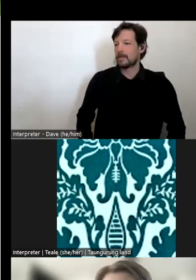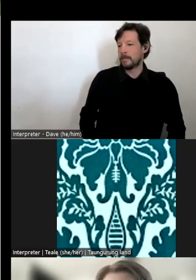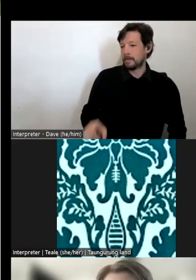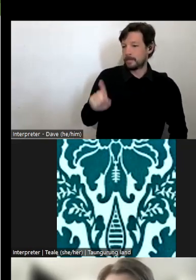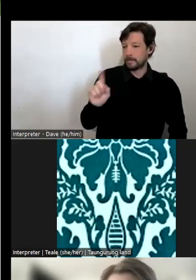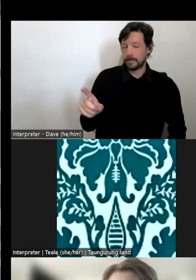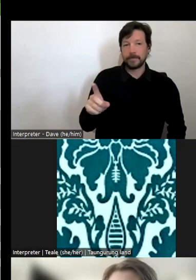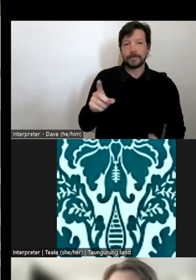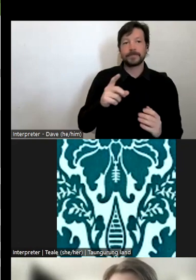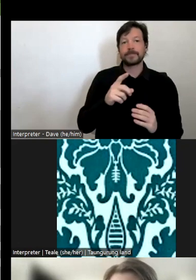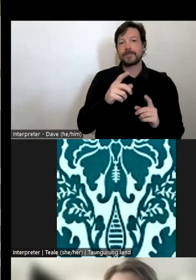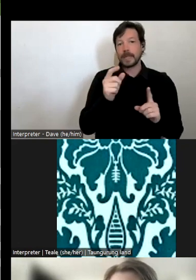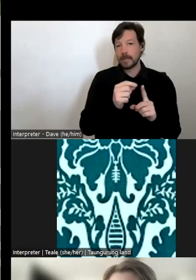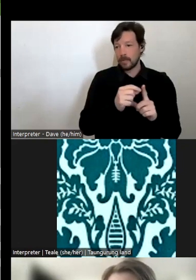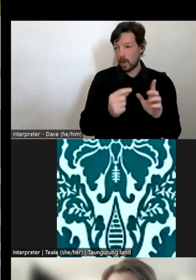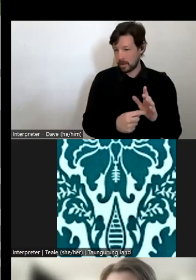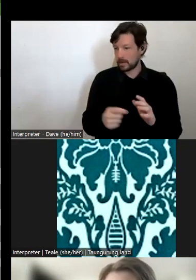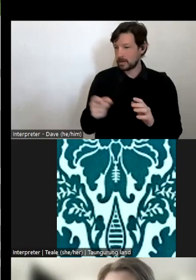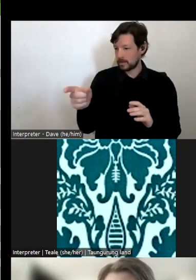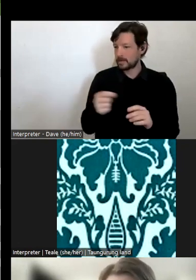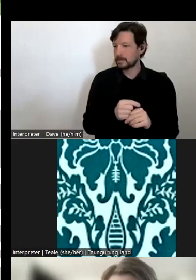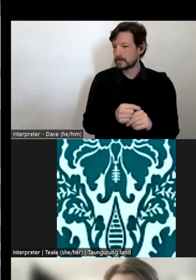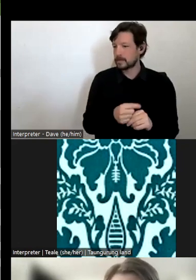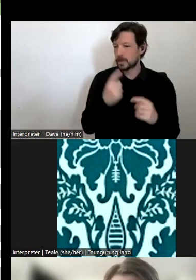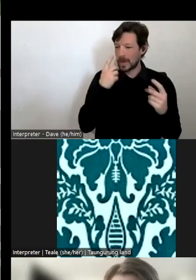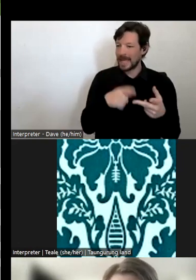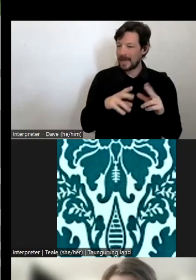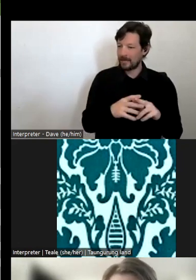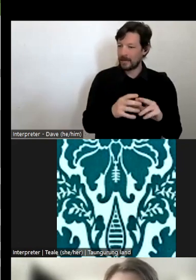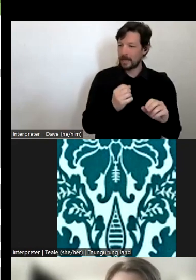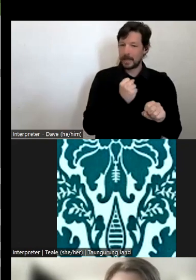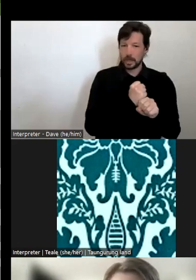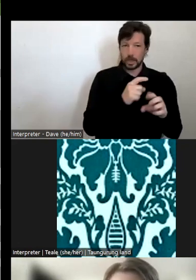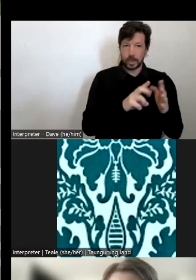that shows you if you just have one change in the gene that's called heterozygous